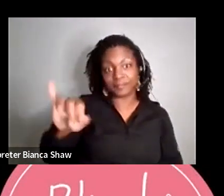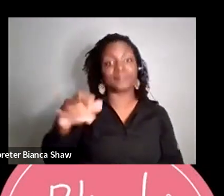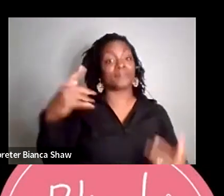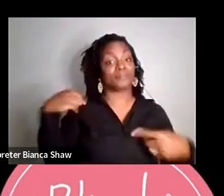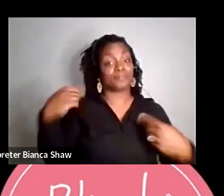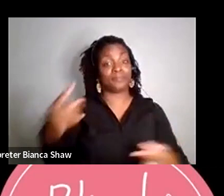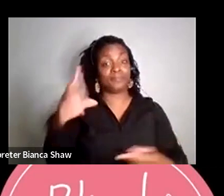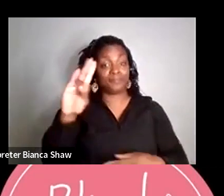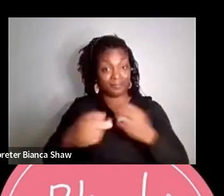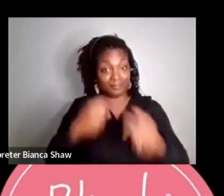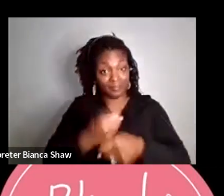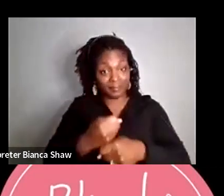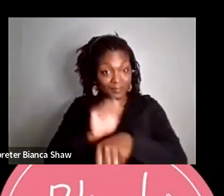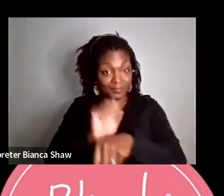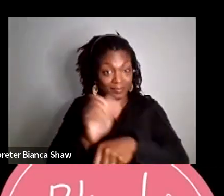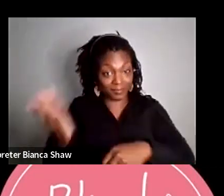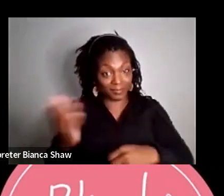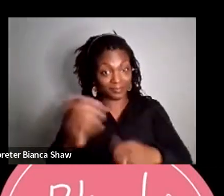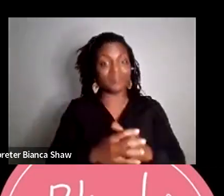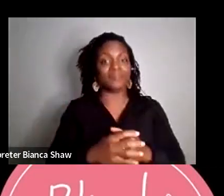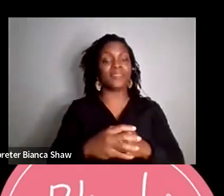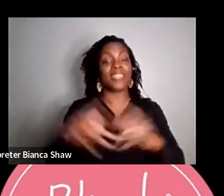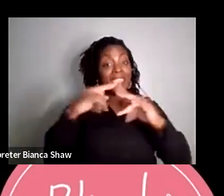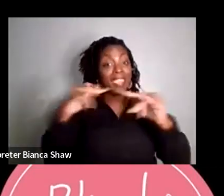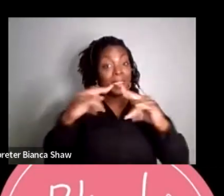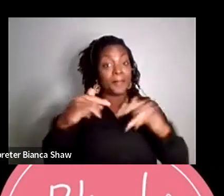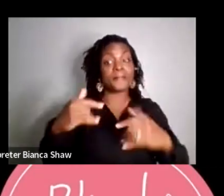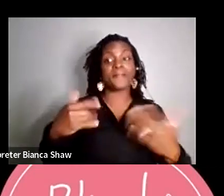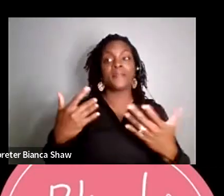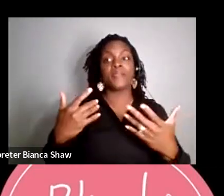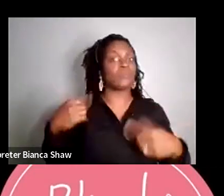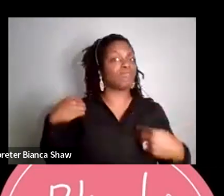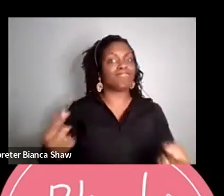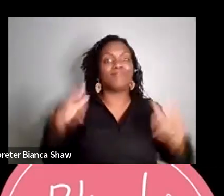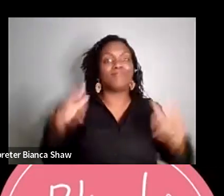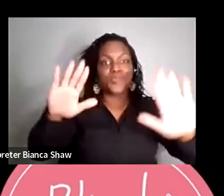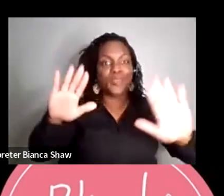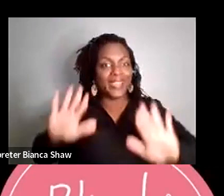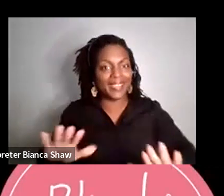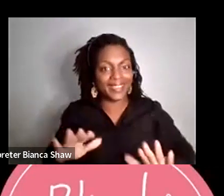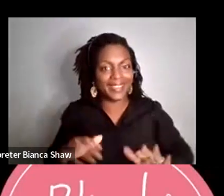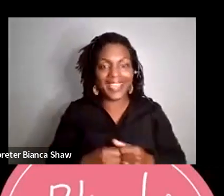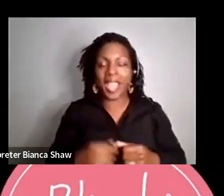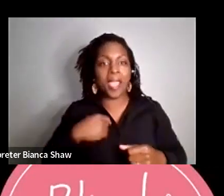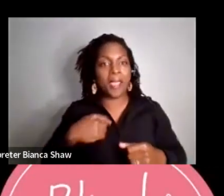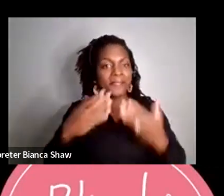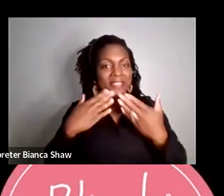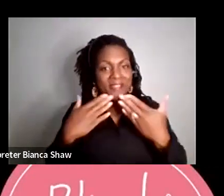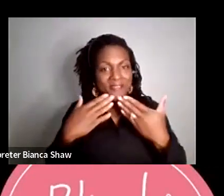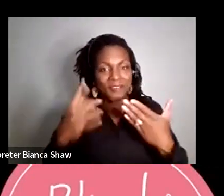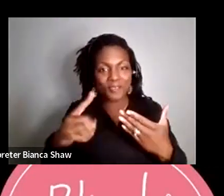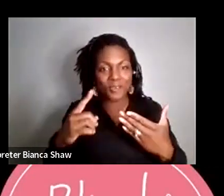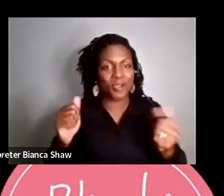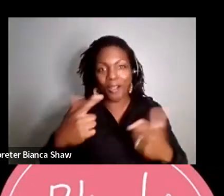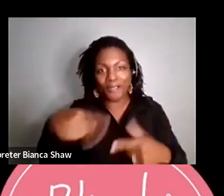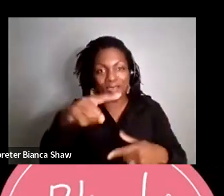So the camp It was great I i'm so thankful that everybody asked me to be a part of it.